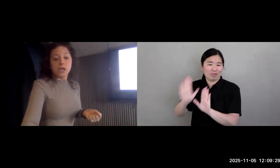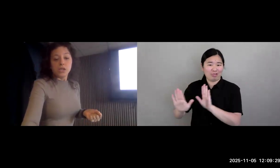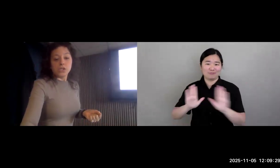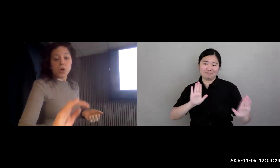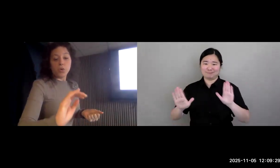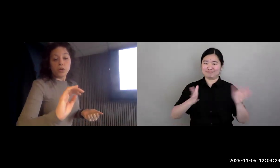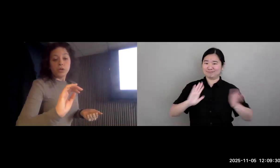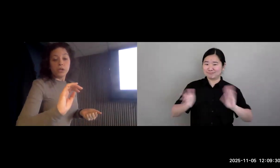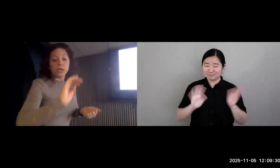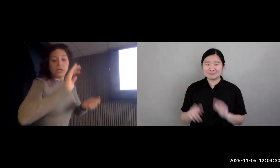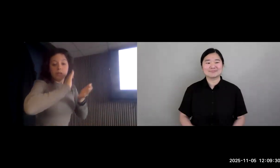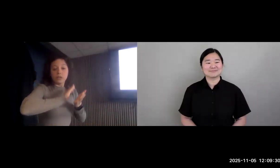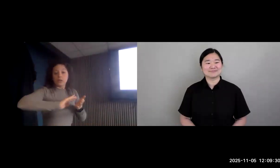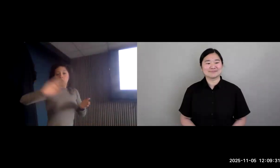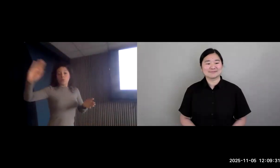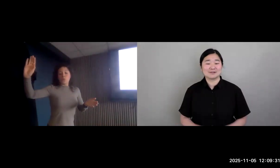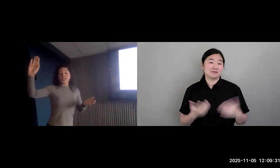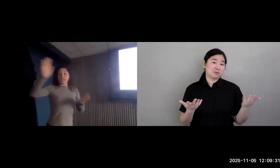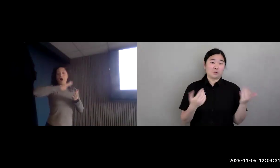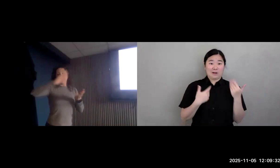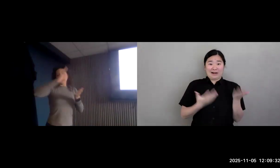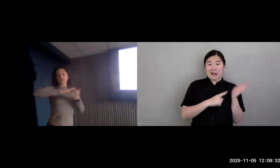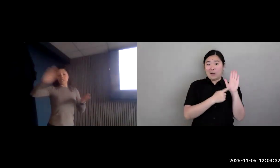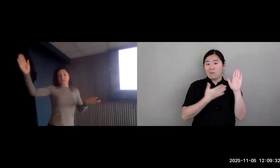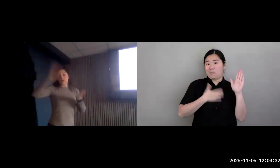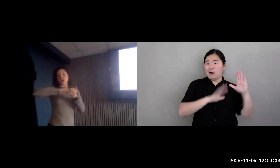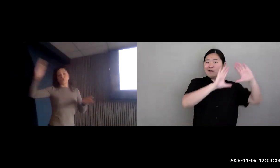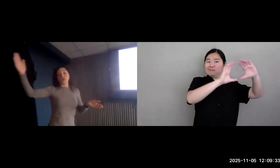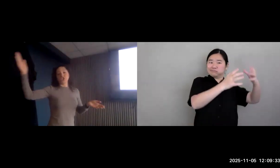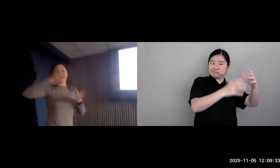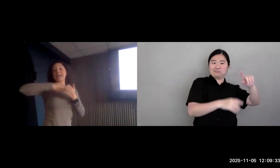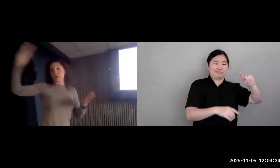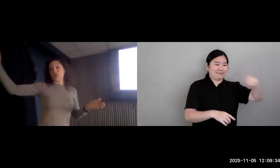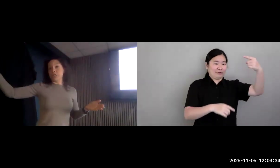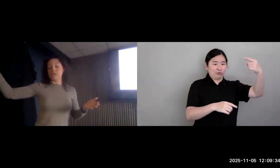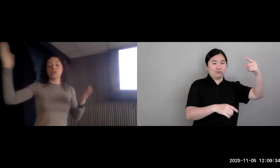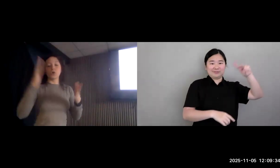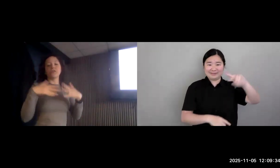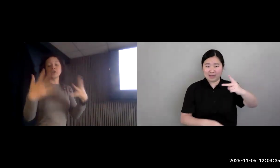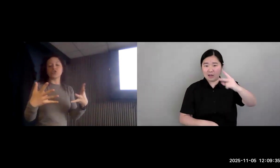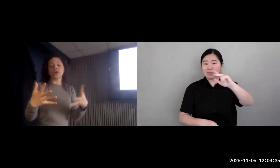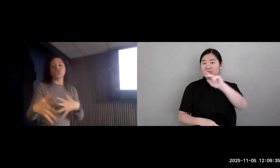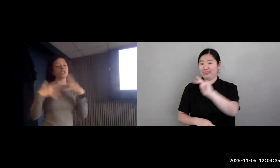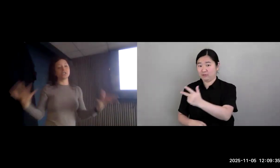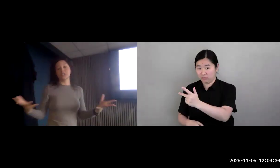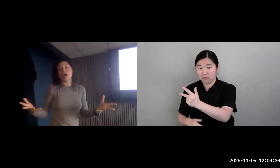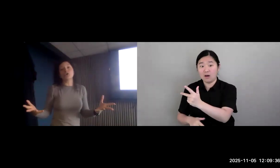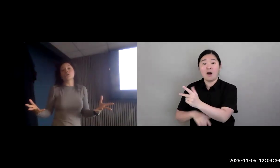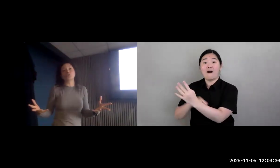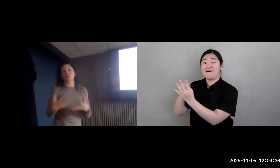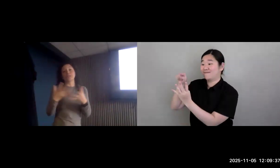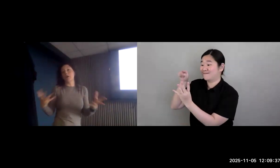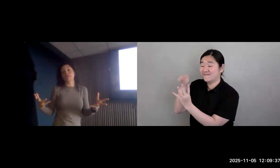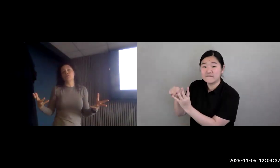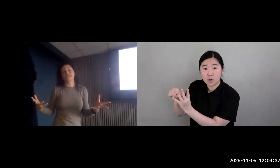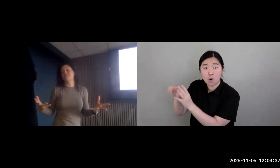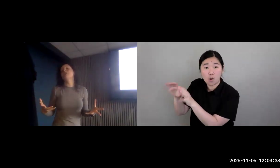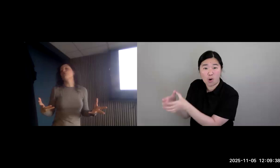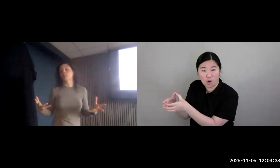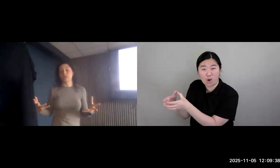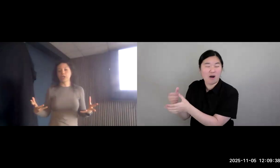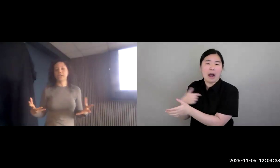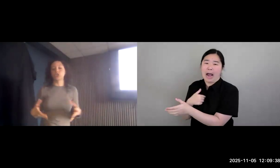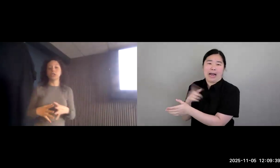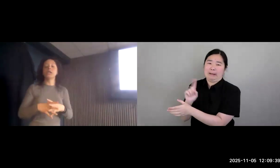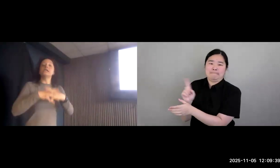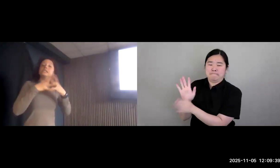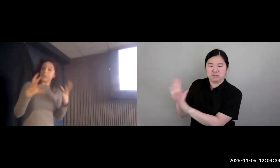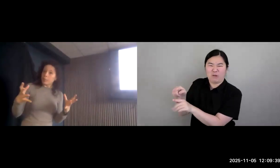So, with time, literacy across generation has increased. So, the first generation did not go to school, did not receive any formal education.